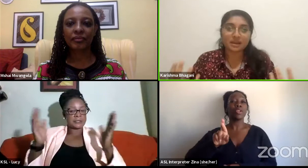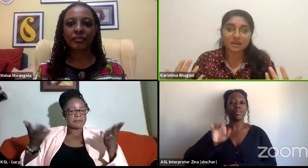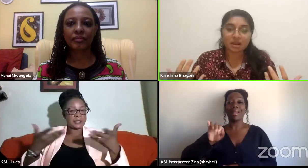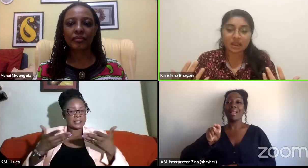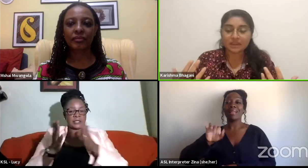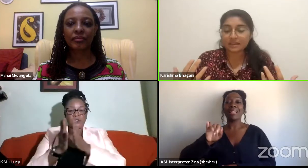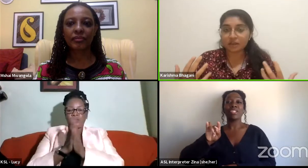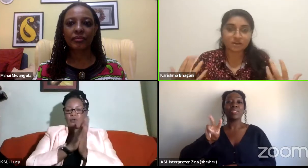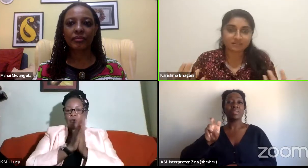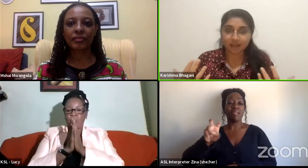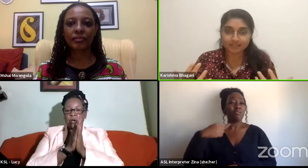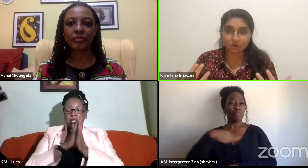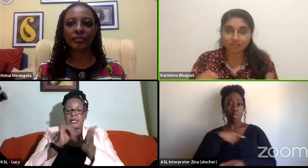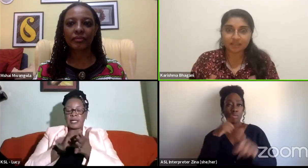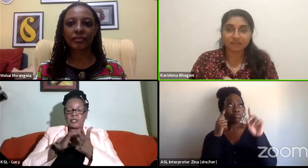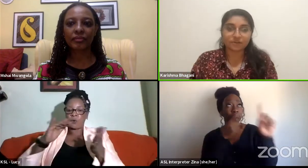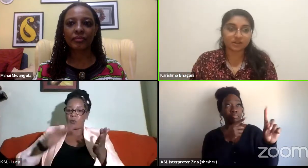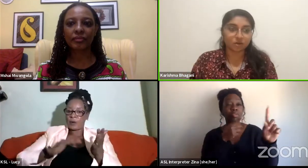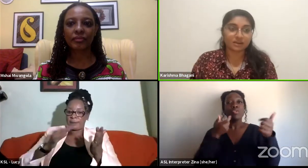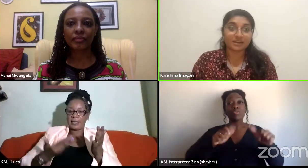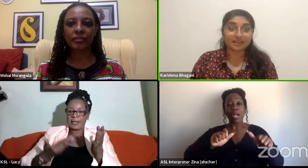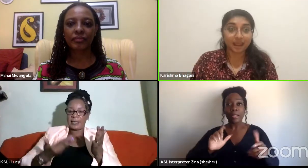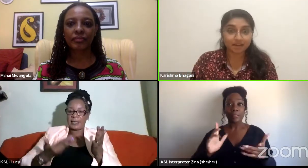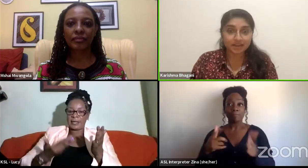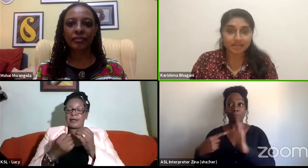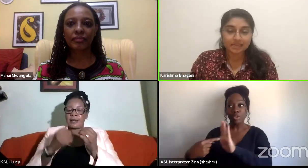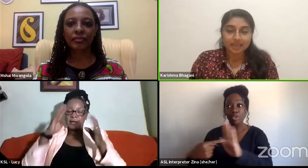in the creative arts on the African continent carry